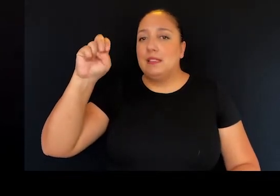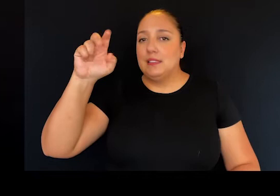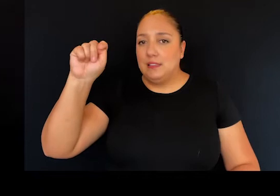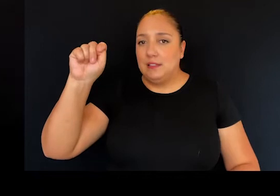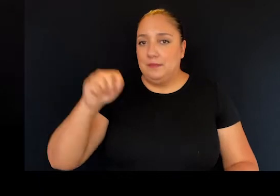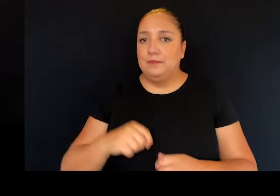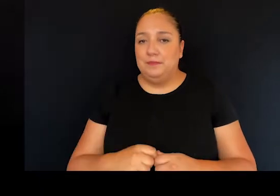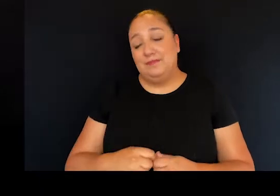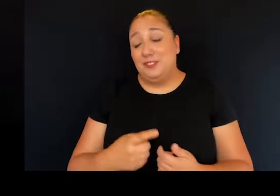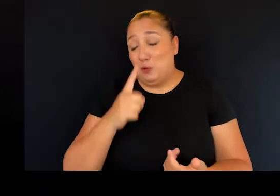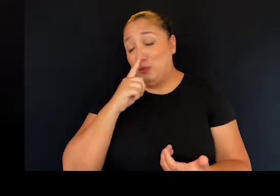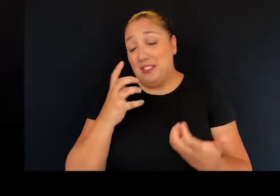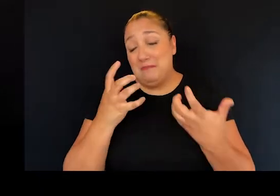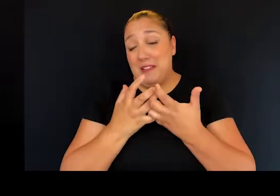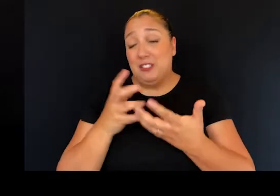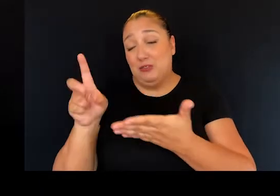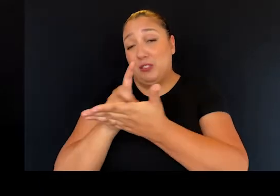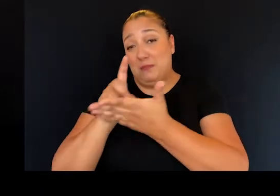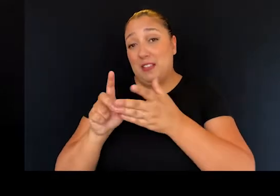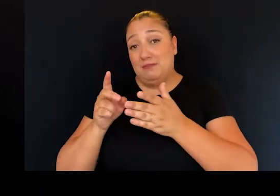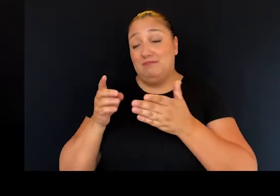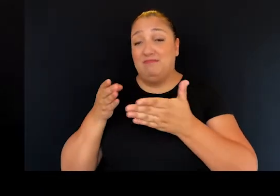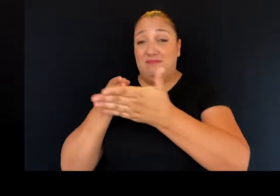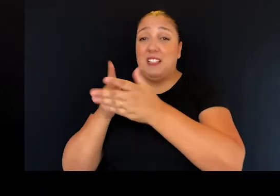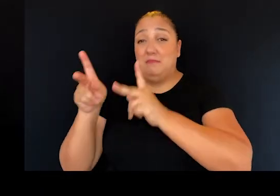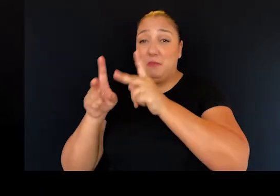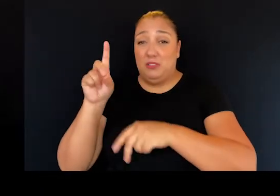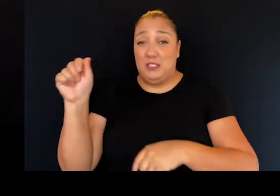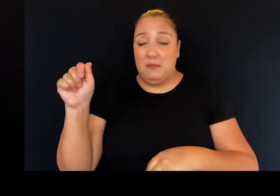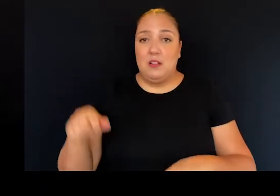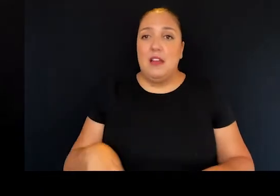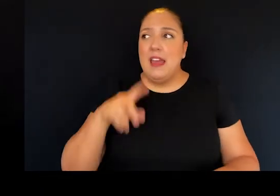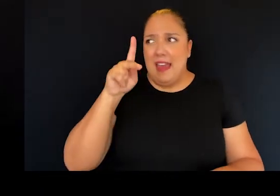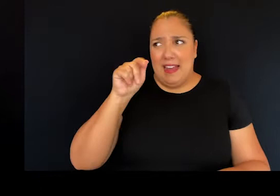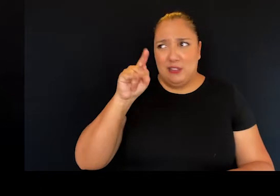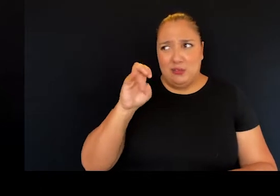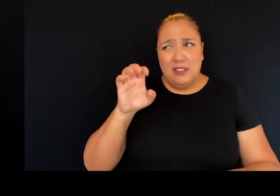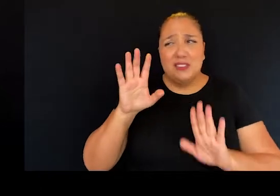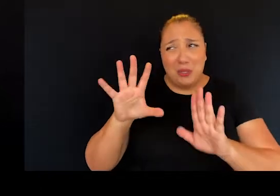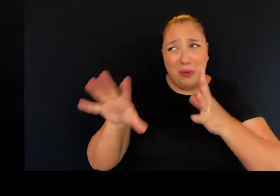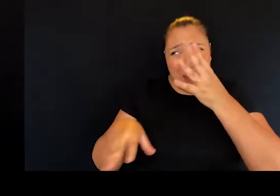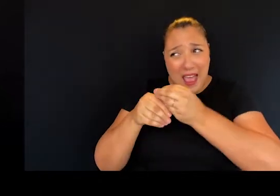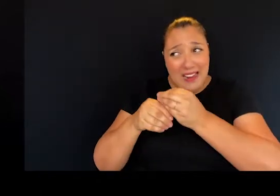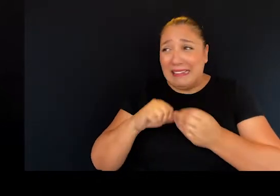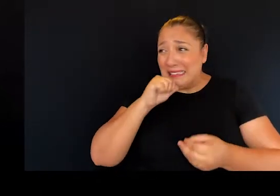Erica, let me just add that it is not being kind. It is not a kind word. You are not being called a "spaz"